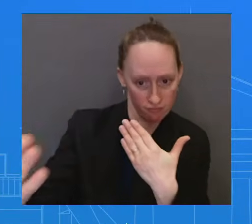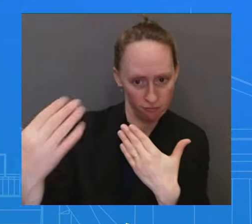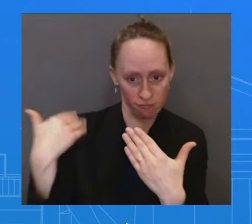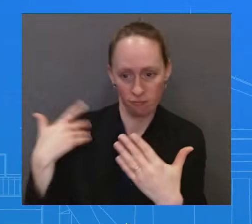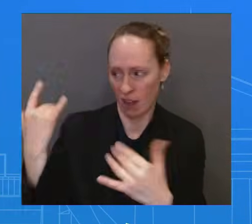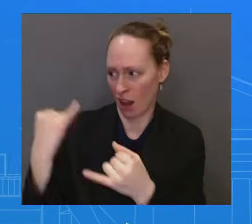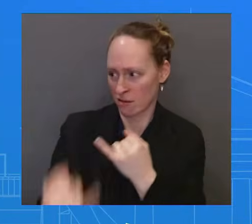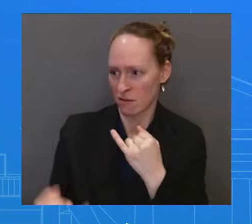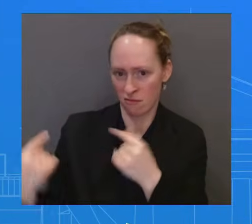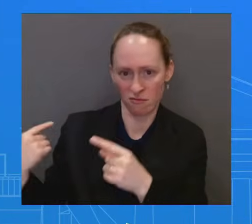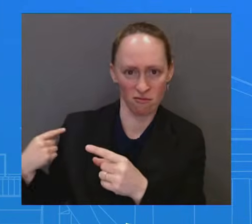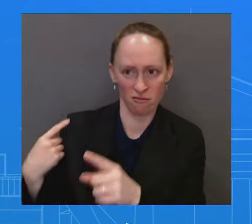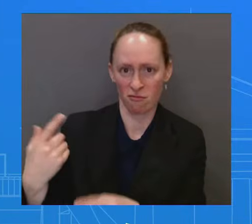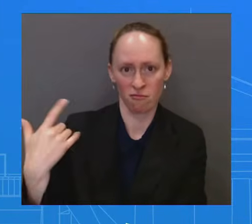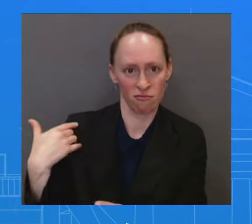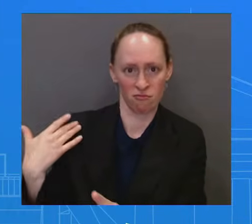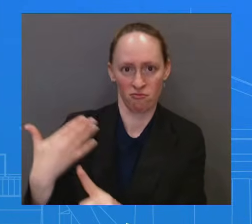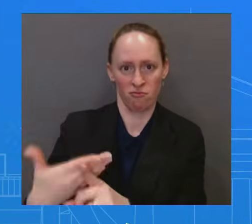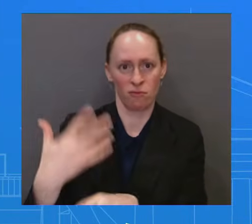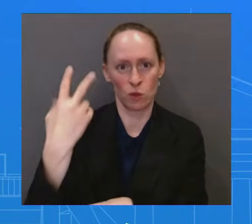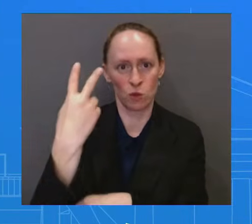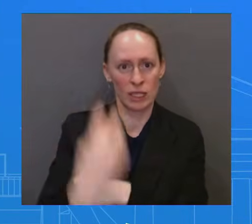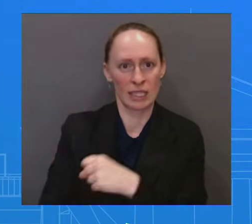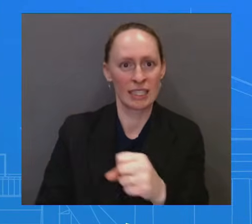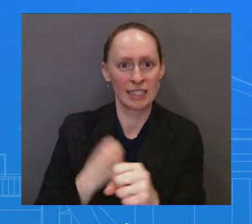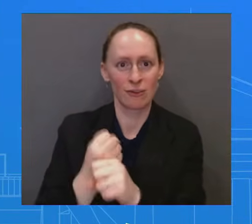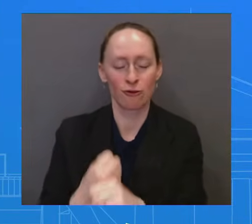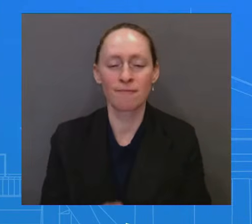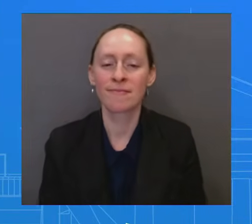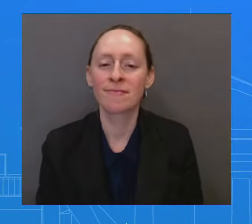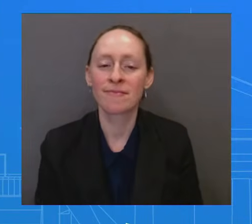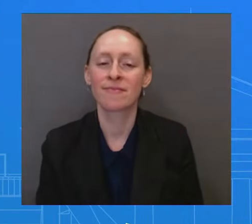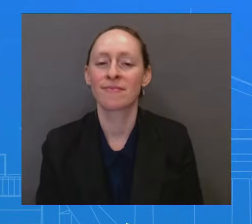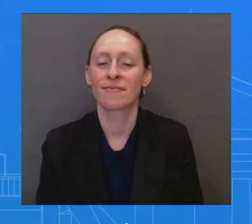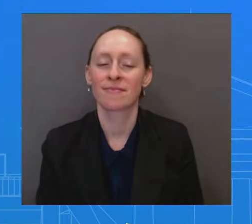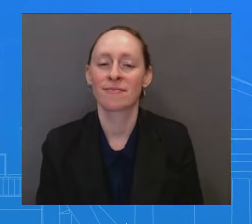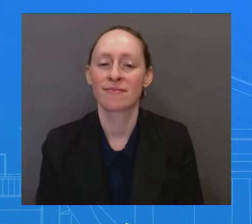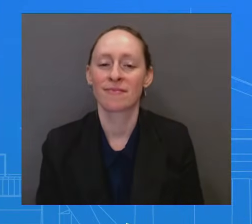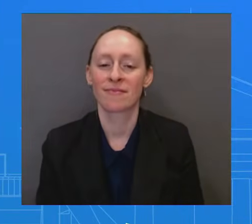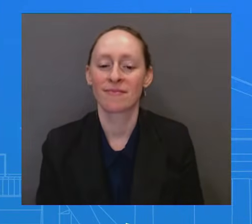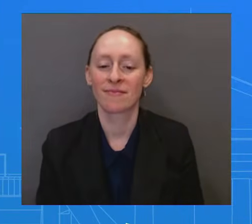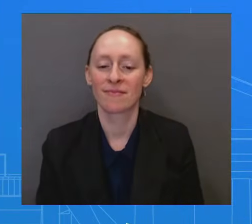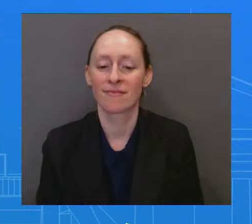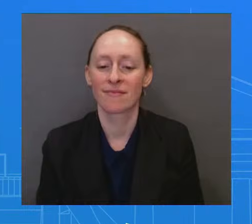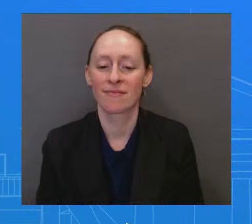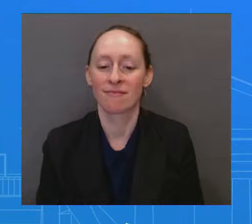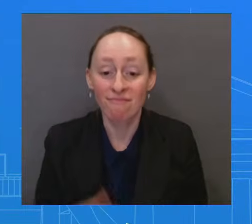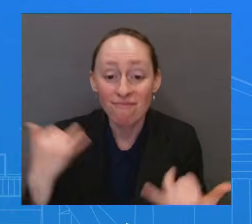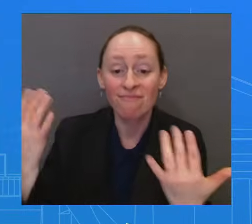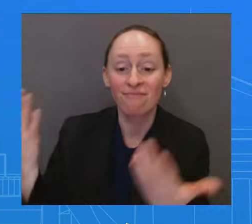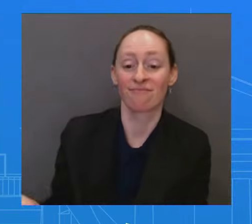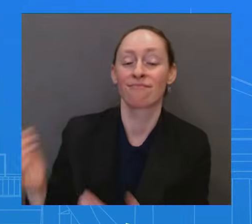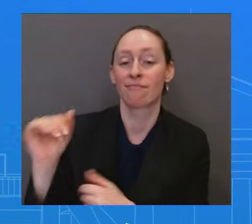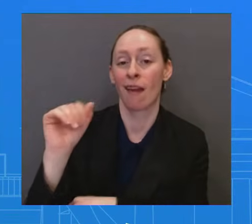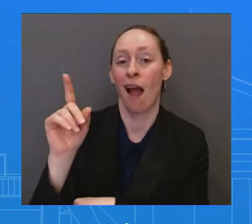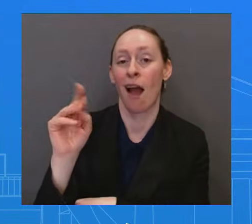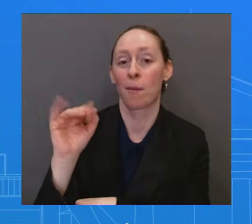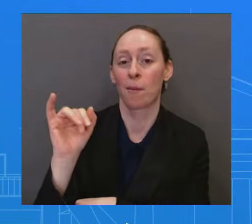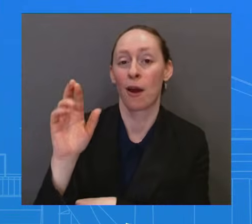we are joined again by Admiral John Kirby, who is here to take a few questions on Israel, the -- and the deal to --